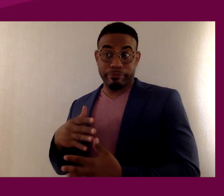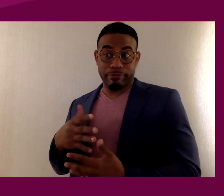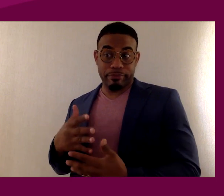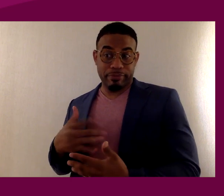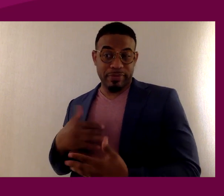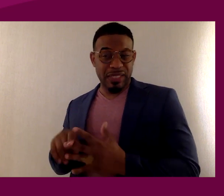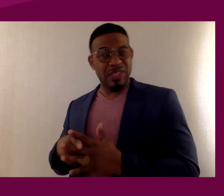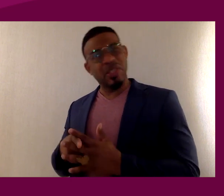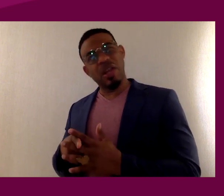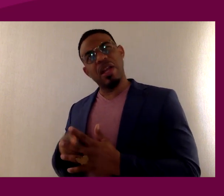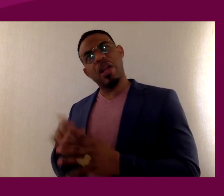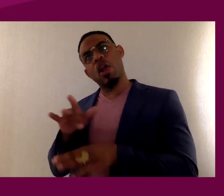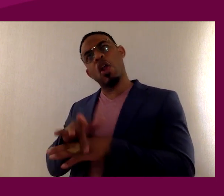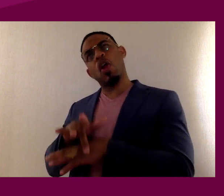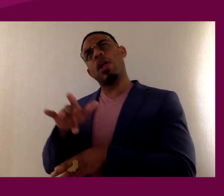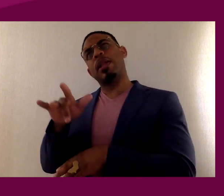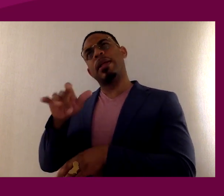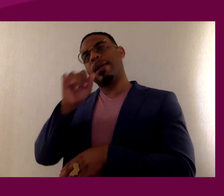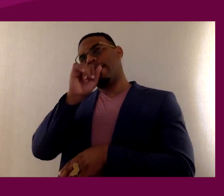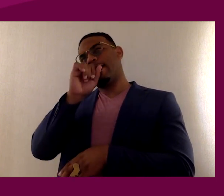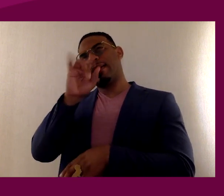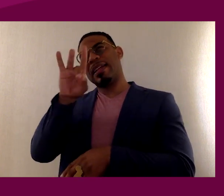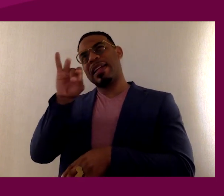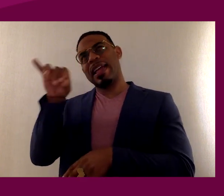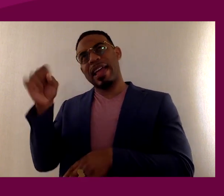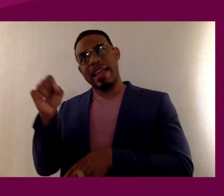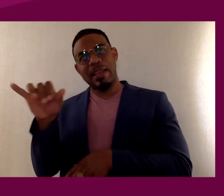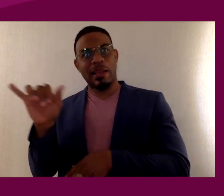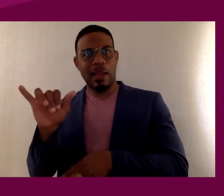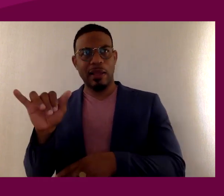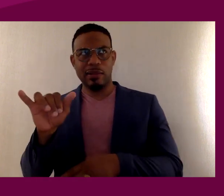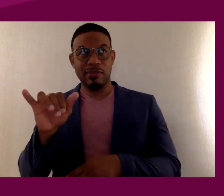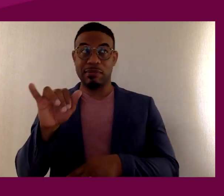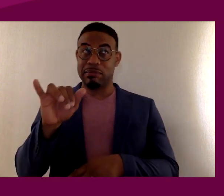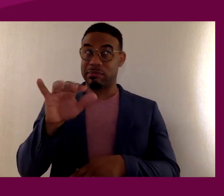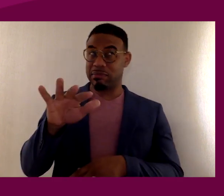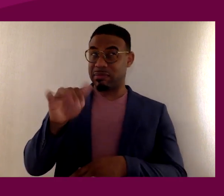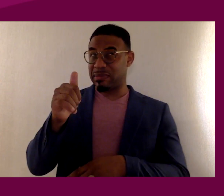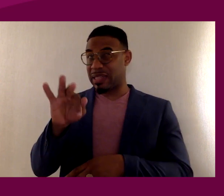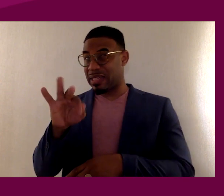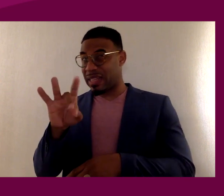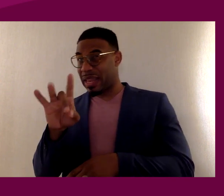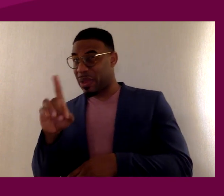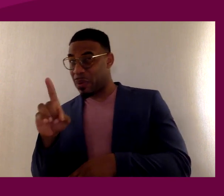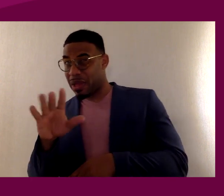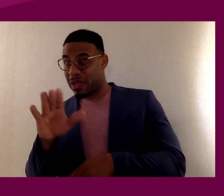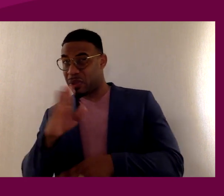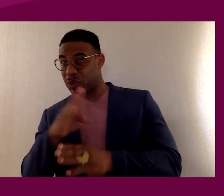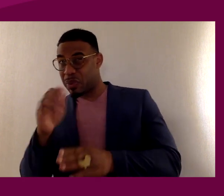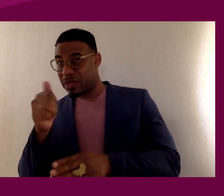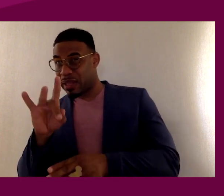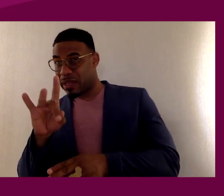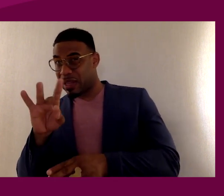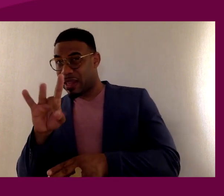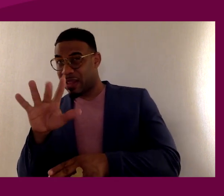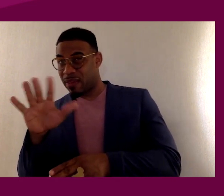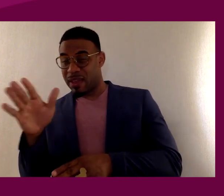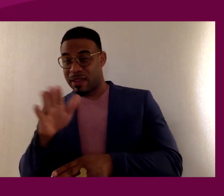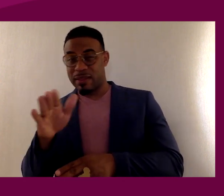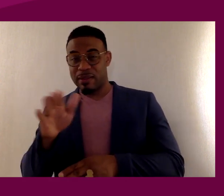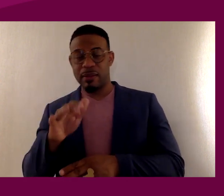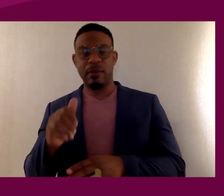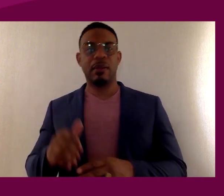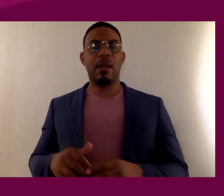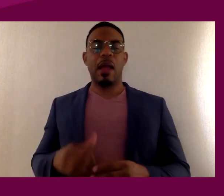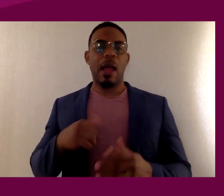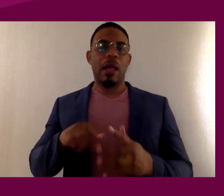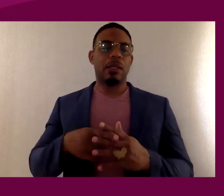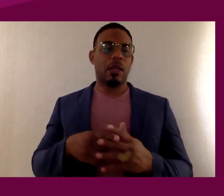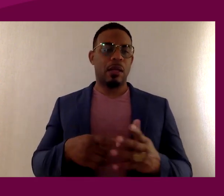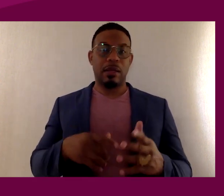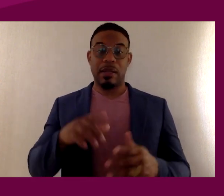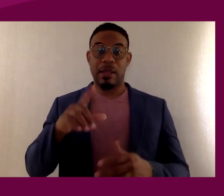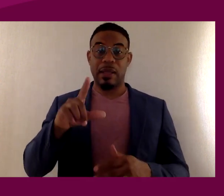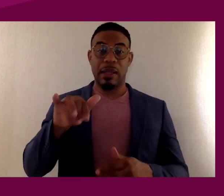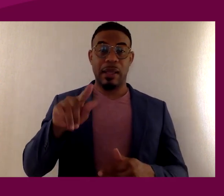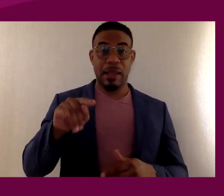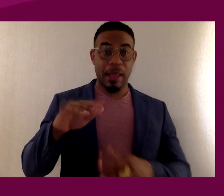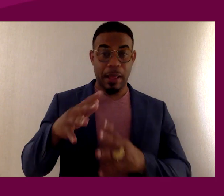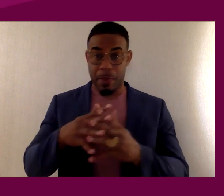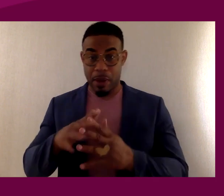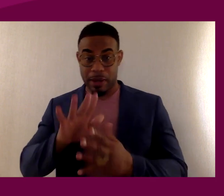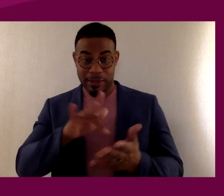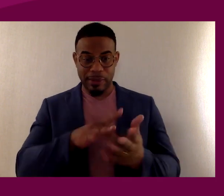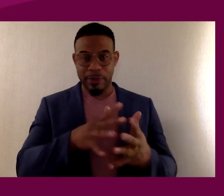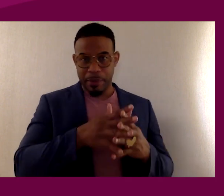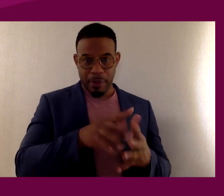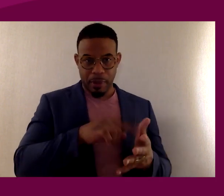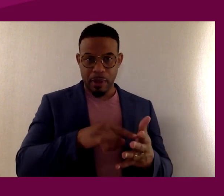And basically I started in the early 80s, like 1981 to 1985, I started in Latin America,